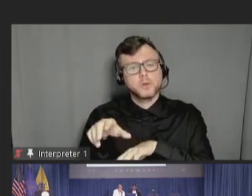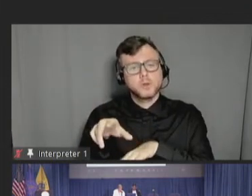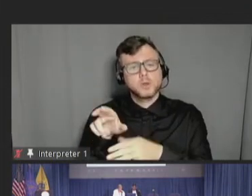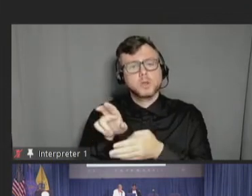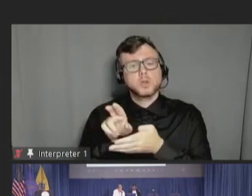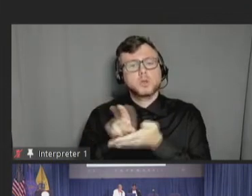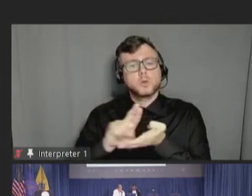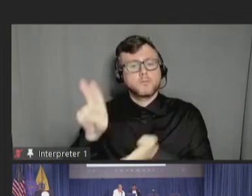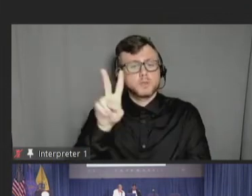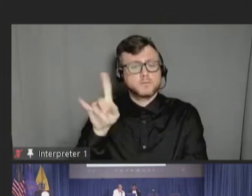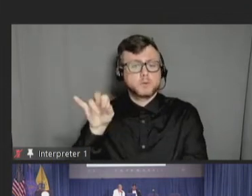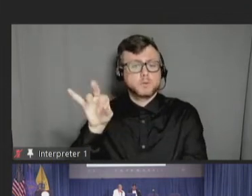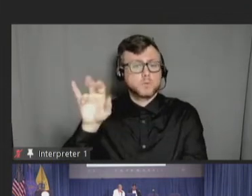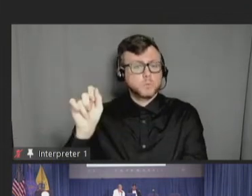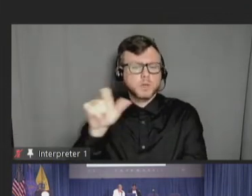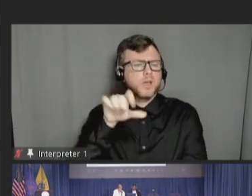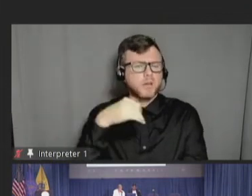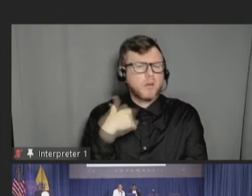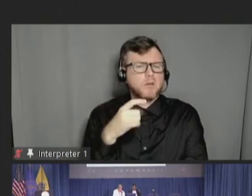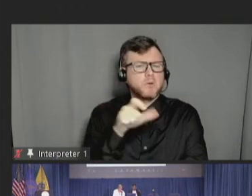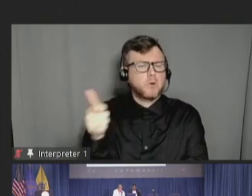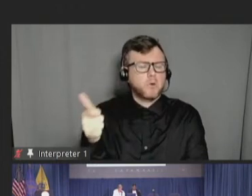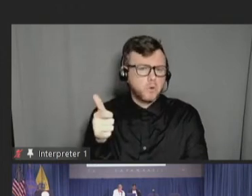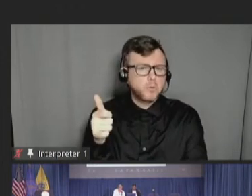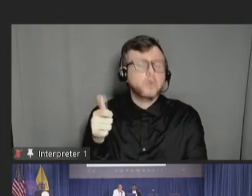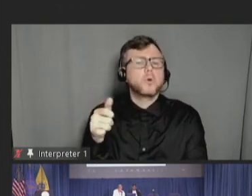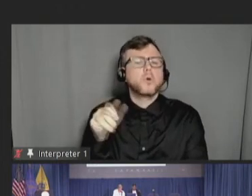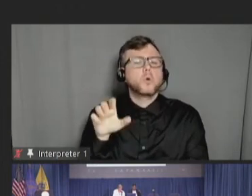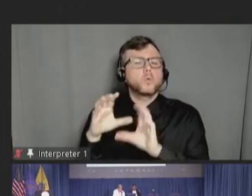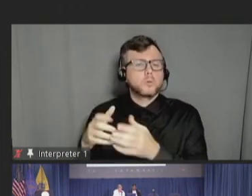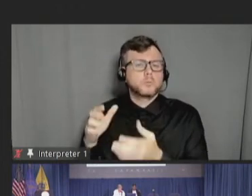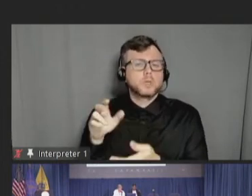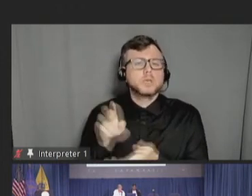but there are other groups at the University of Connecticut, Duke, University of North